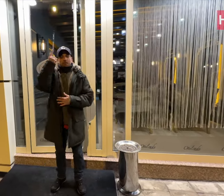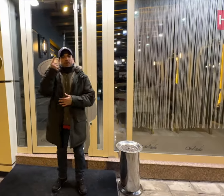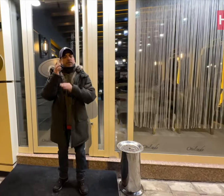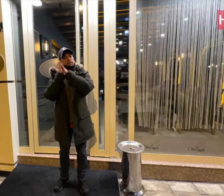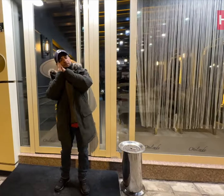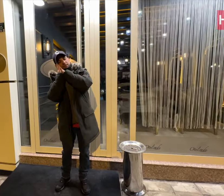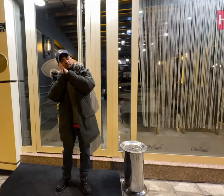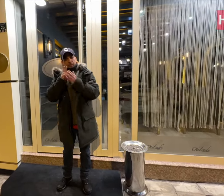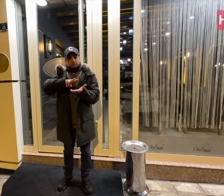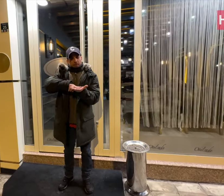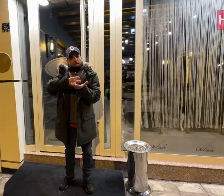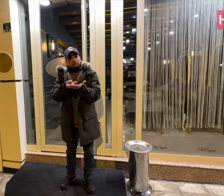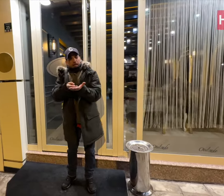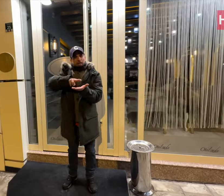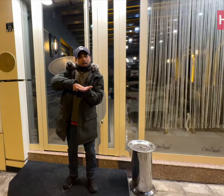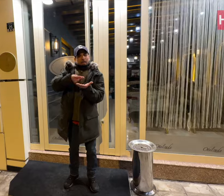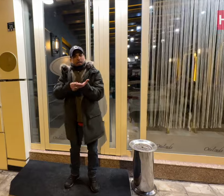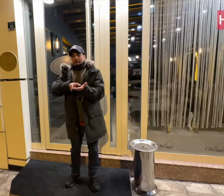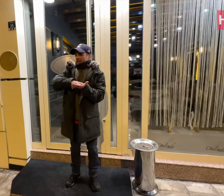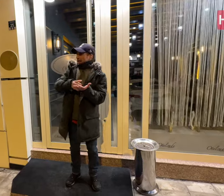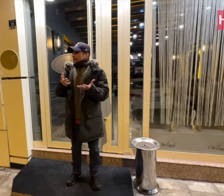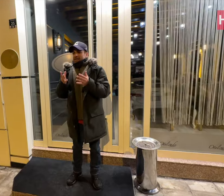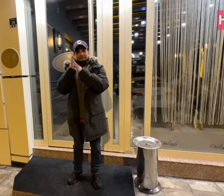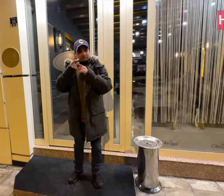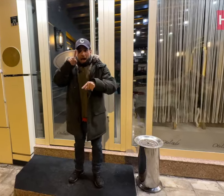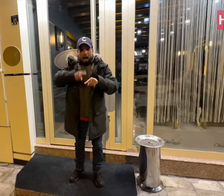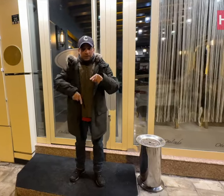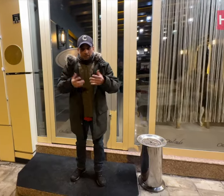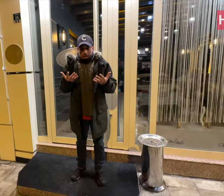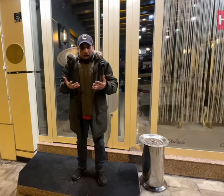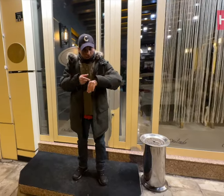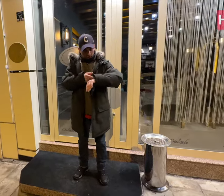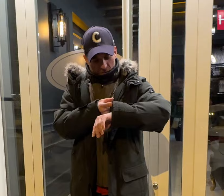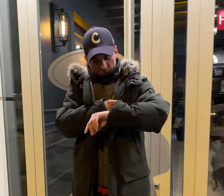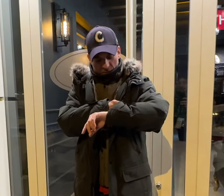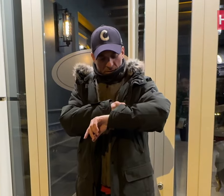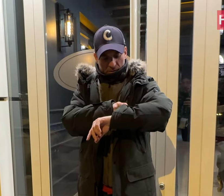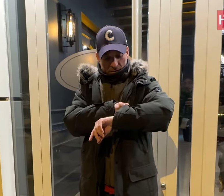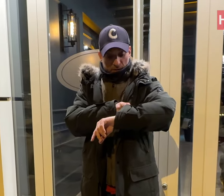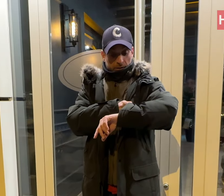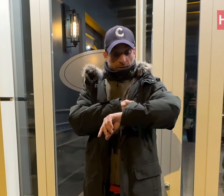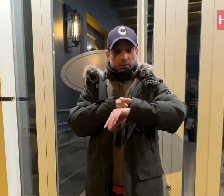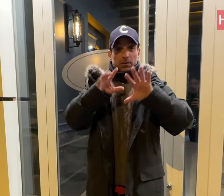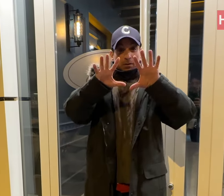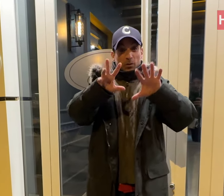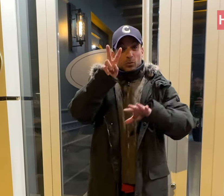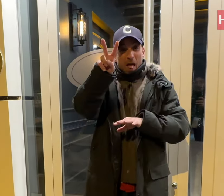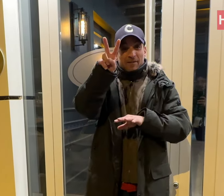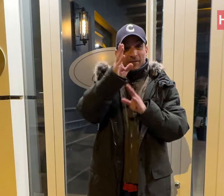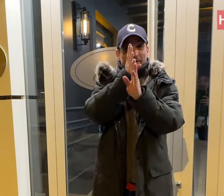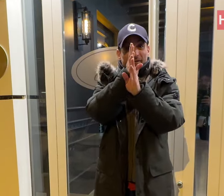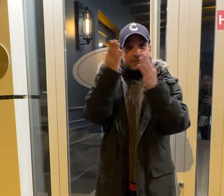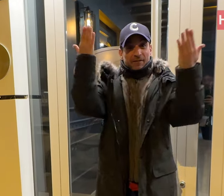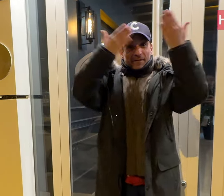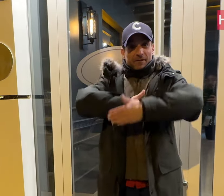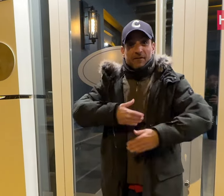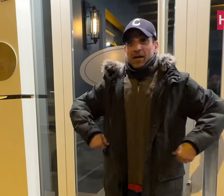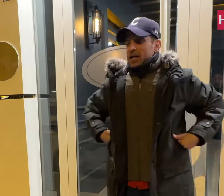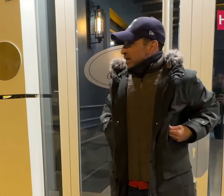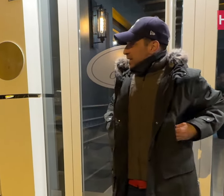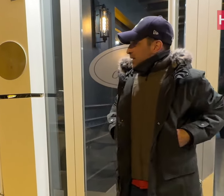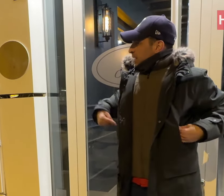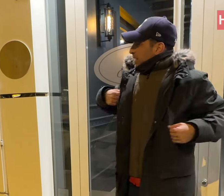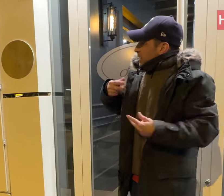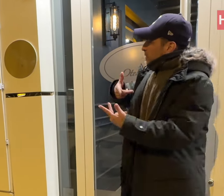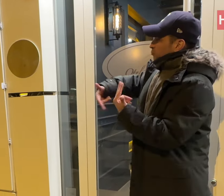[Memnos]: I couldn't sleep well tonight and it's already midnight.